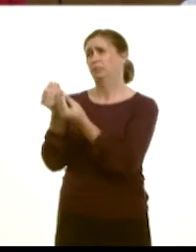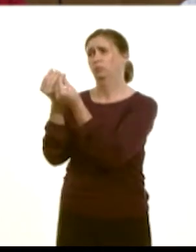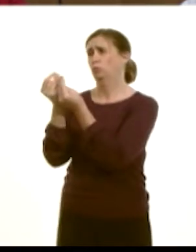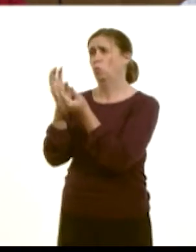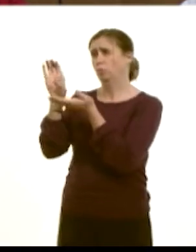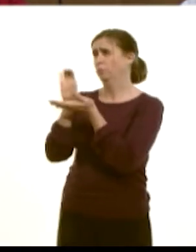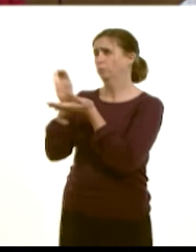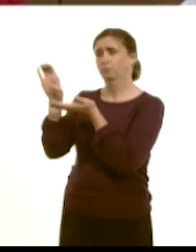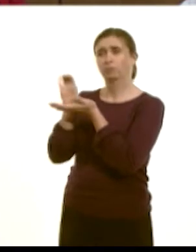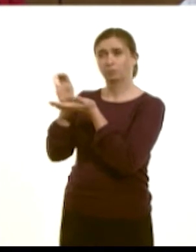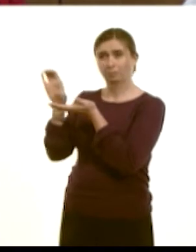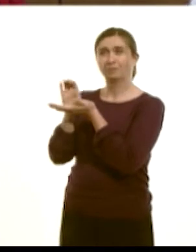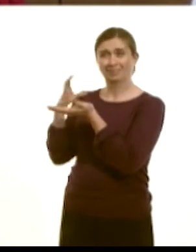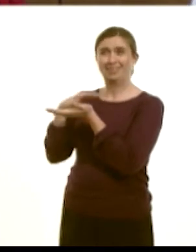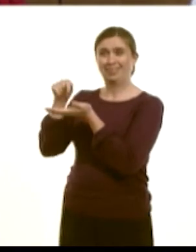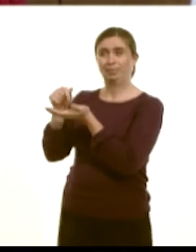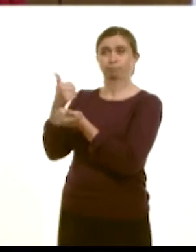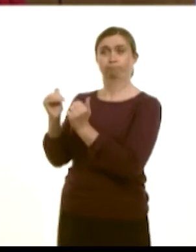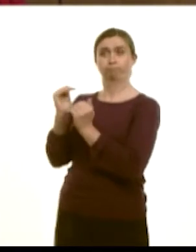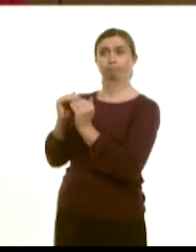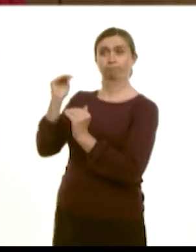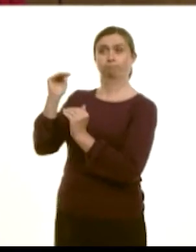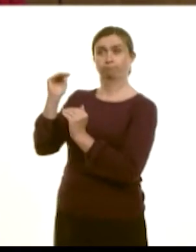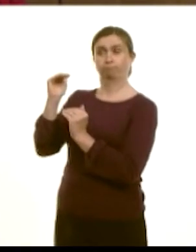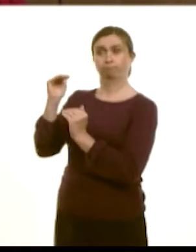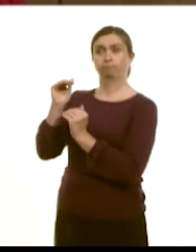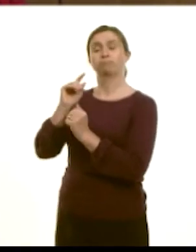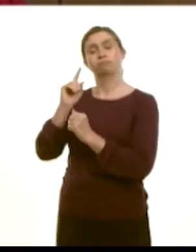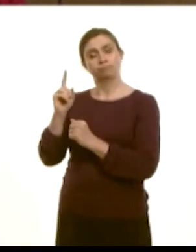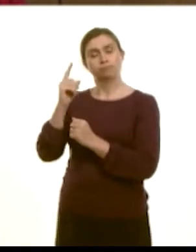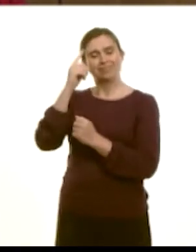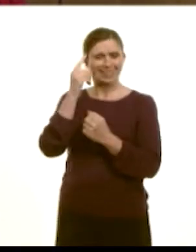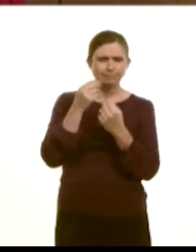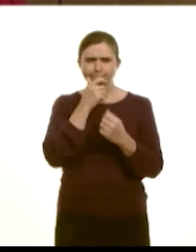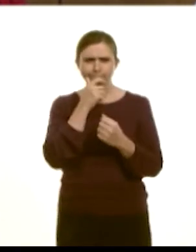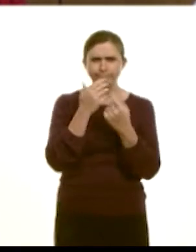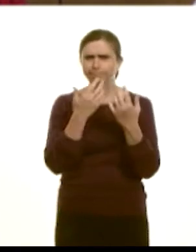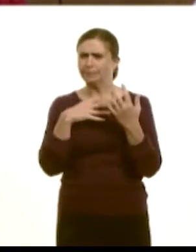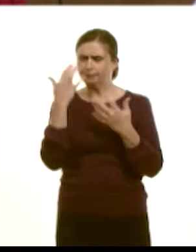However, some work has been done as to how many additional people would have to be employed